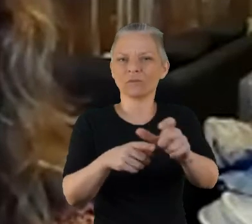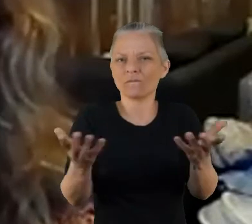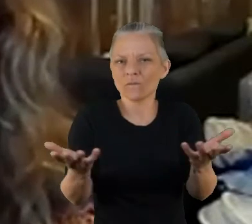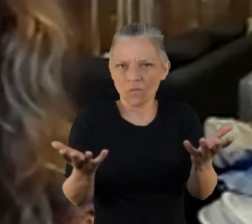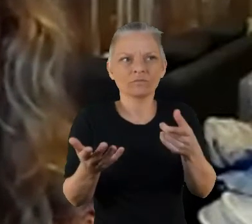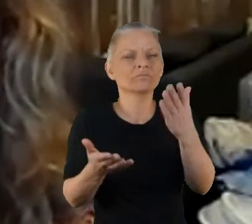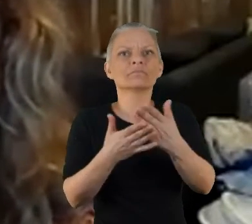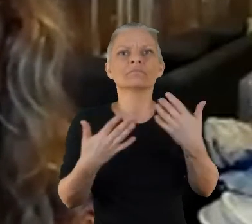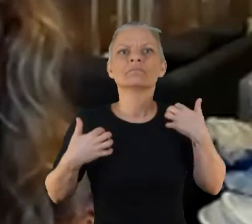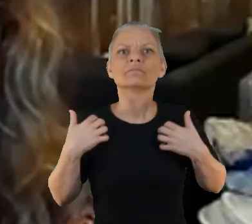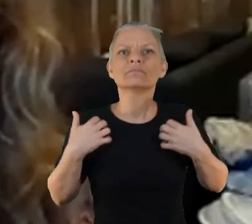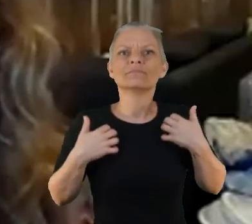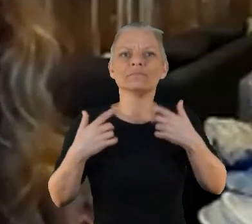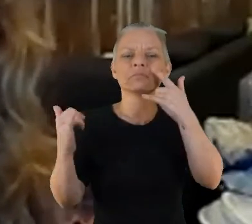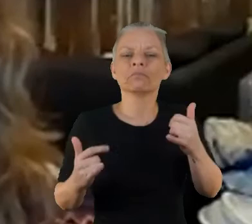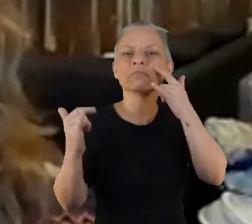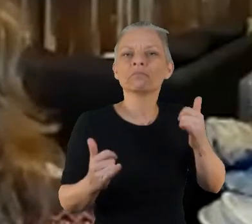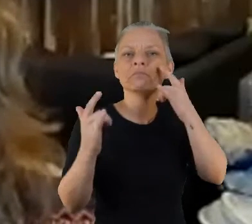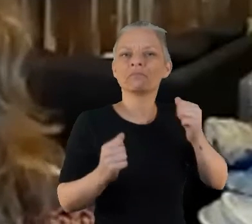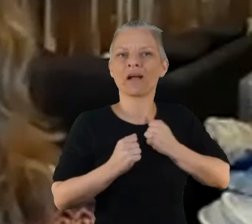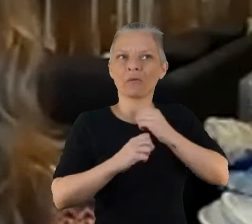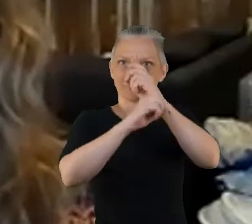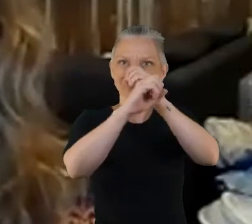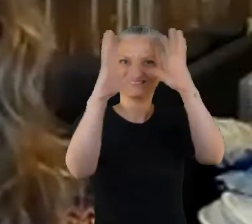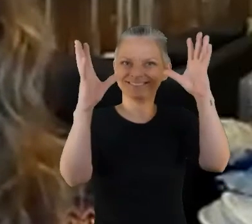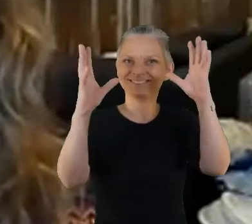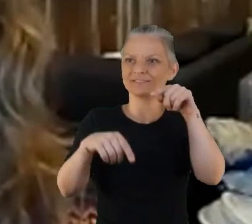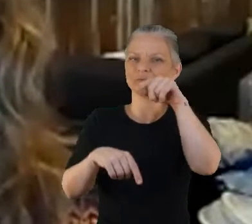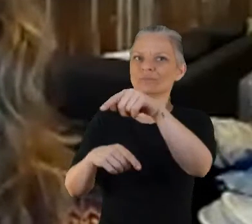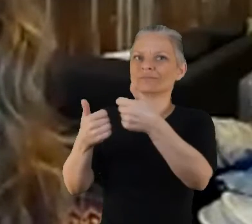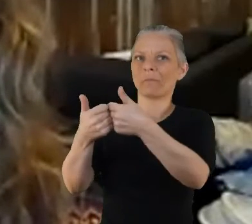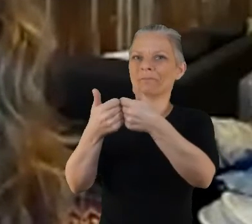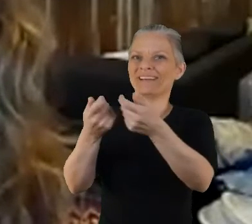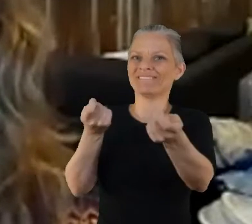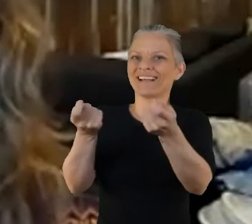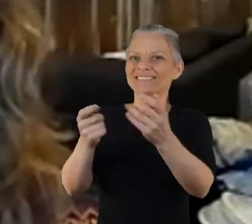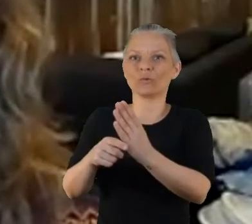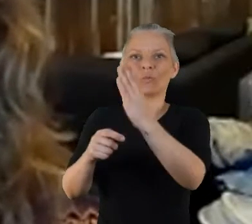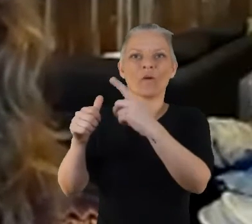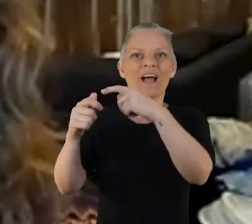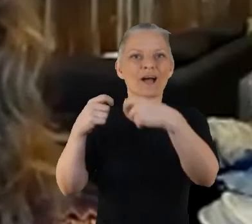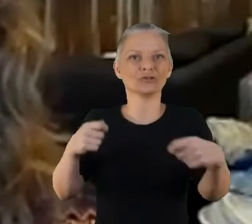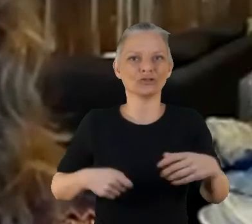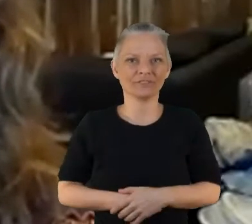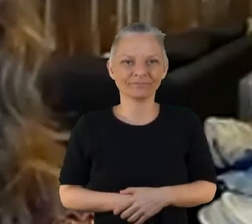I think what’s really important for me is, like you said Emma, I’ve been doing this for quite